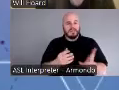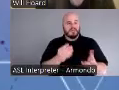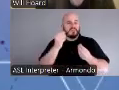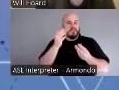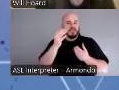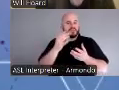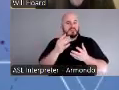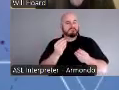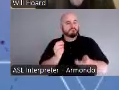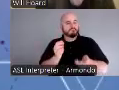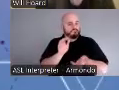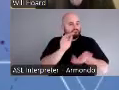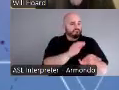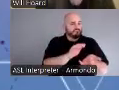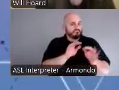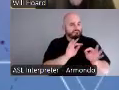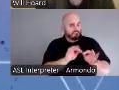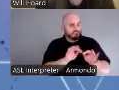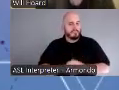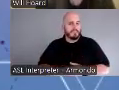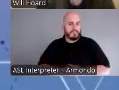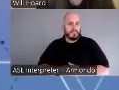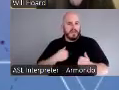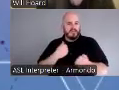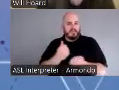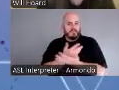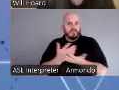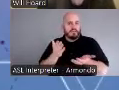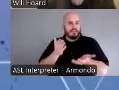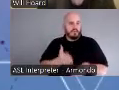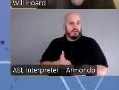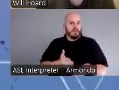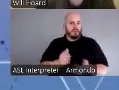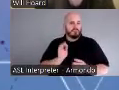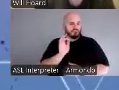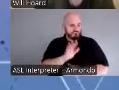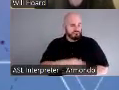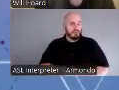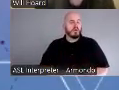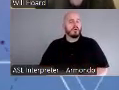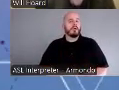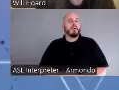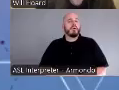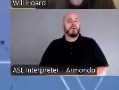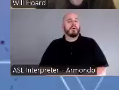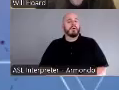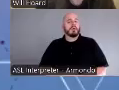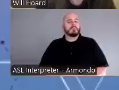and have it all there. And I don't know where I'm trying to go with that,